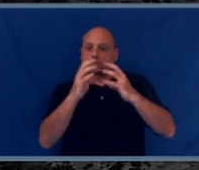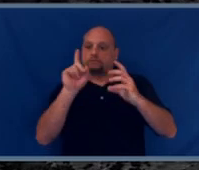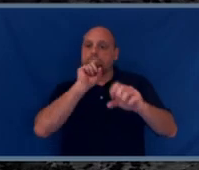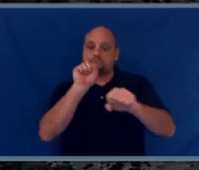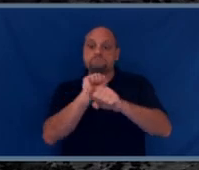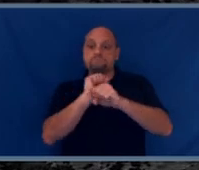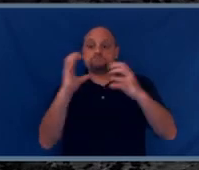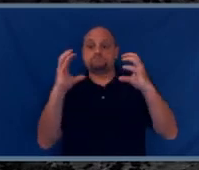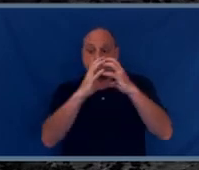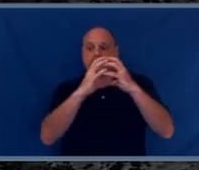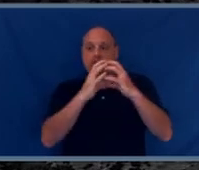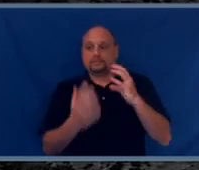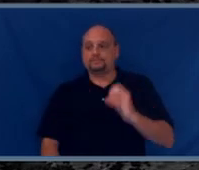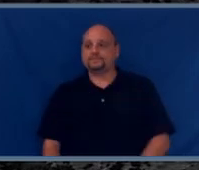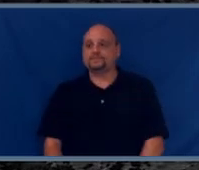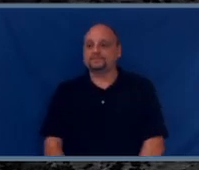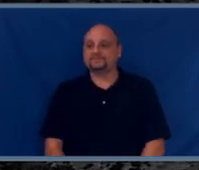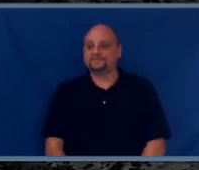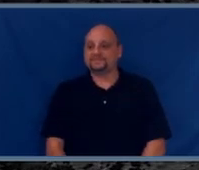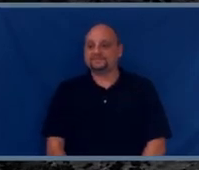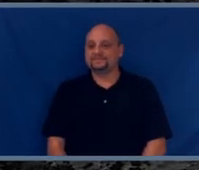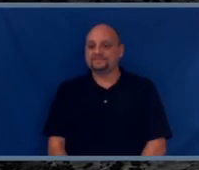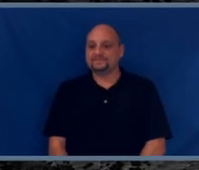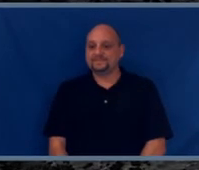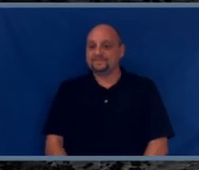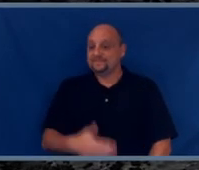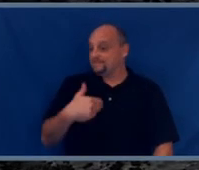DO YOU WANT TO GET THAT?